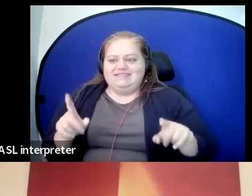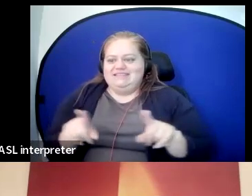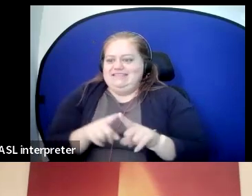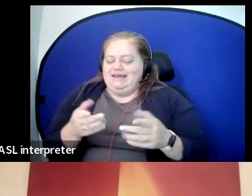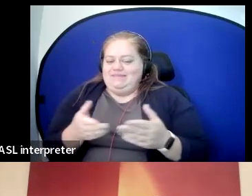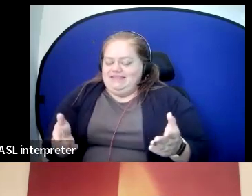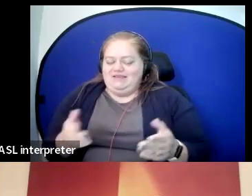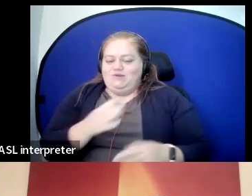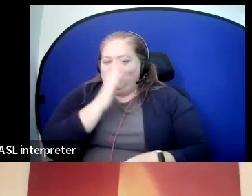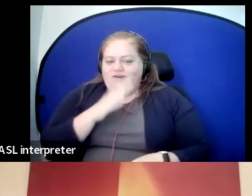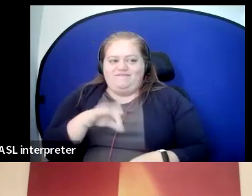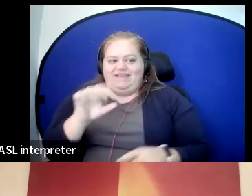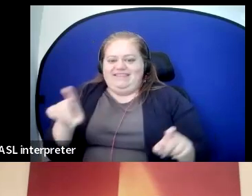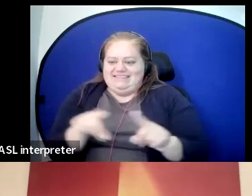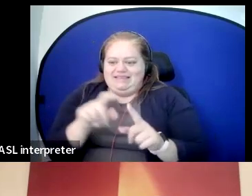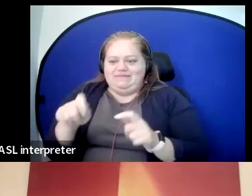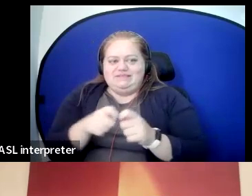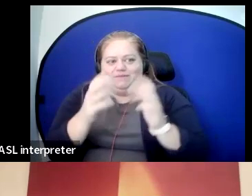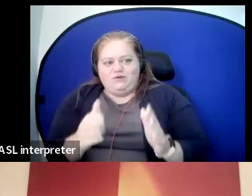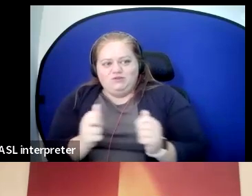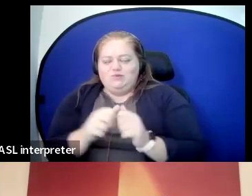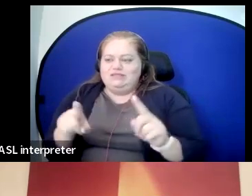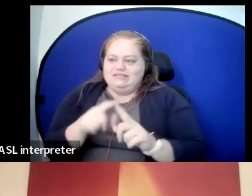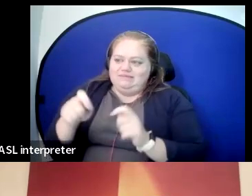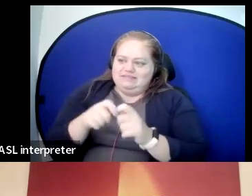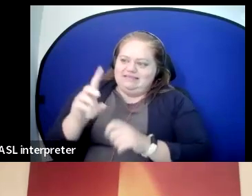You will not get it right in general. You will probably get it right for specific cases.